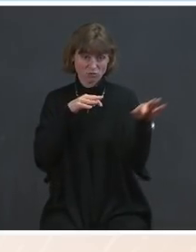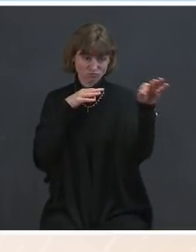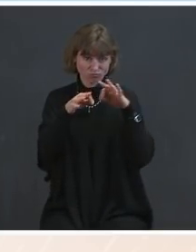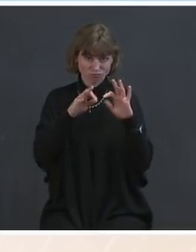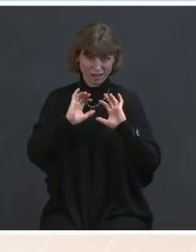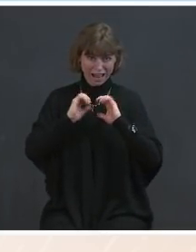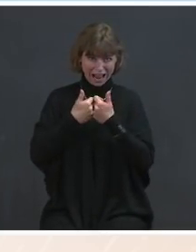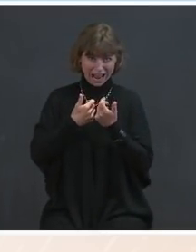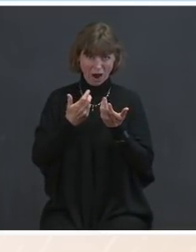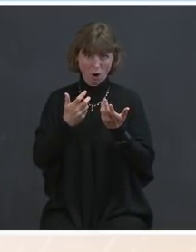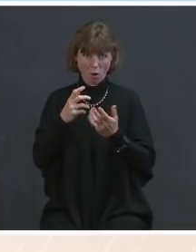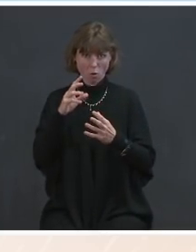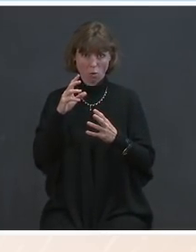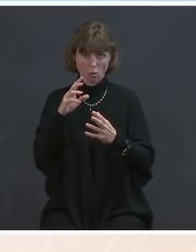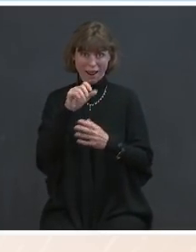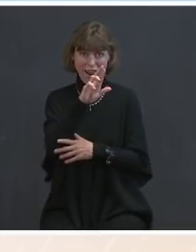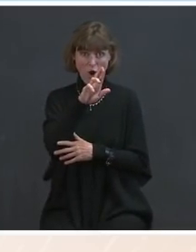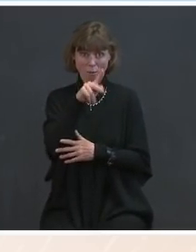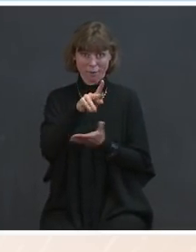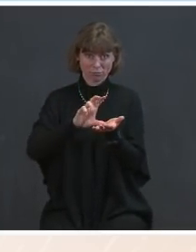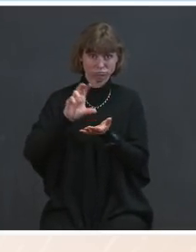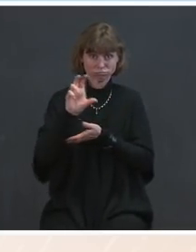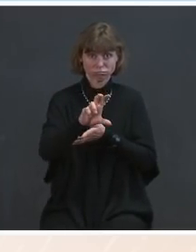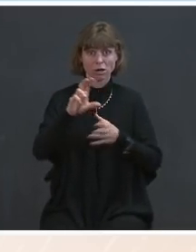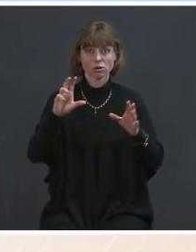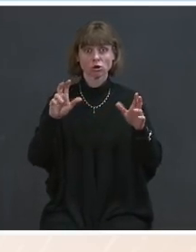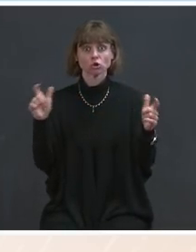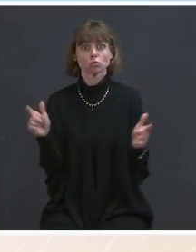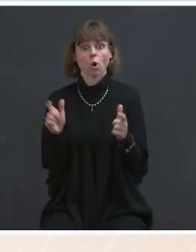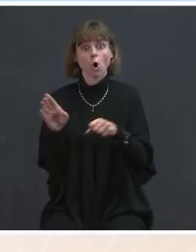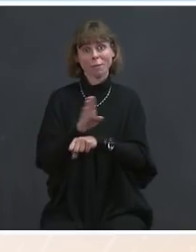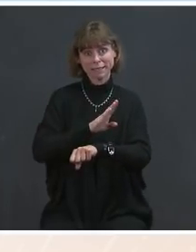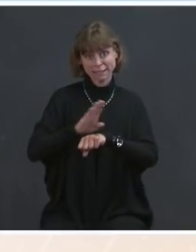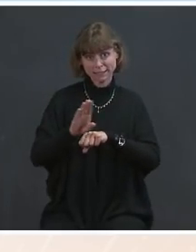a key component of the package -- including minority-owned businesses,